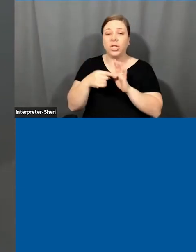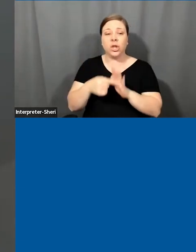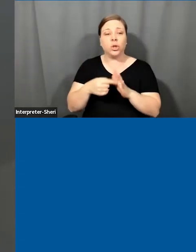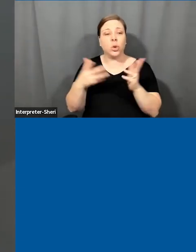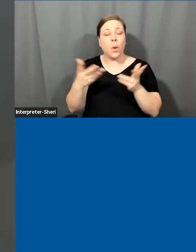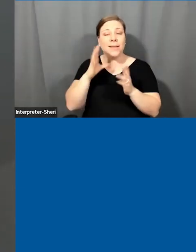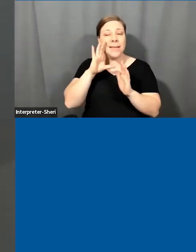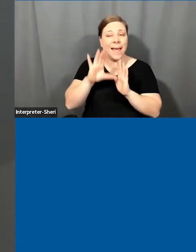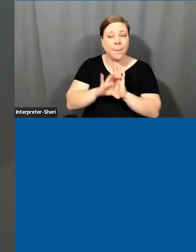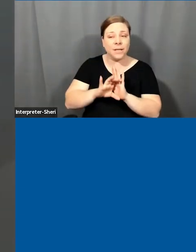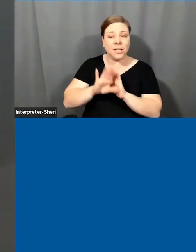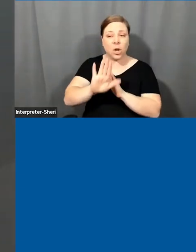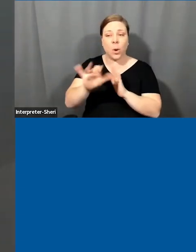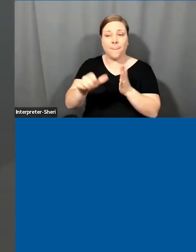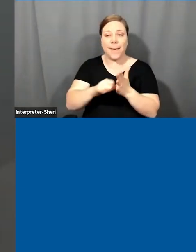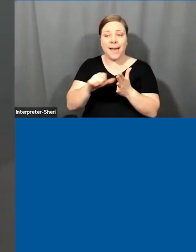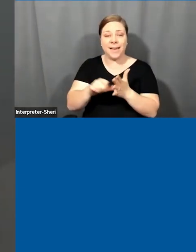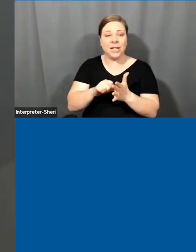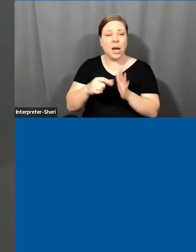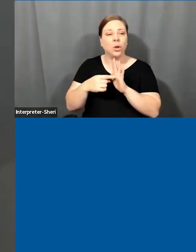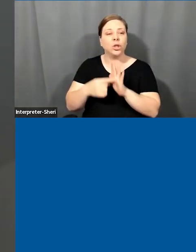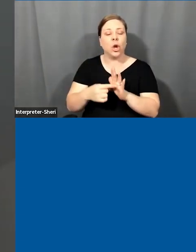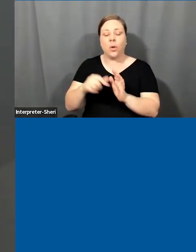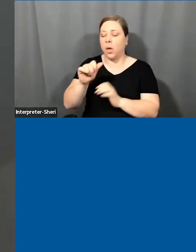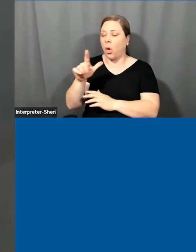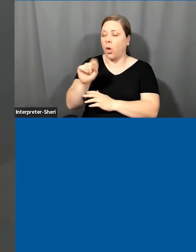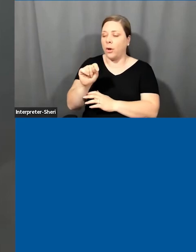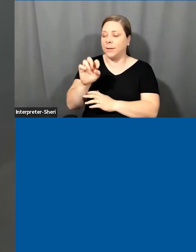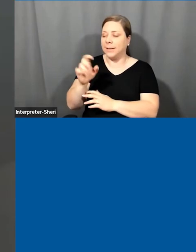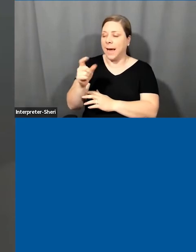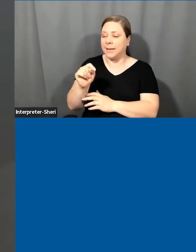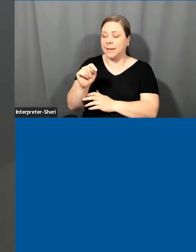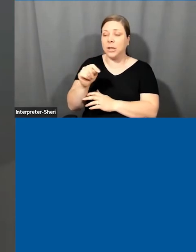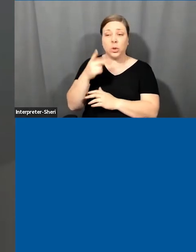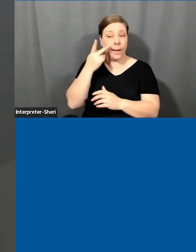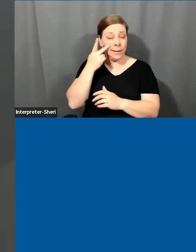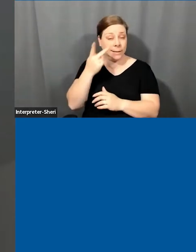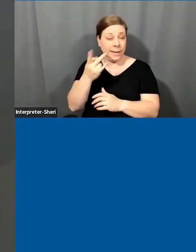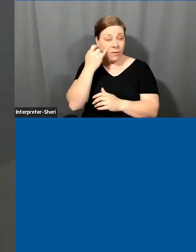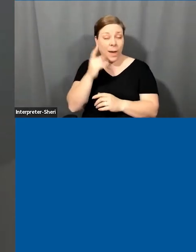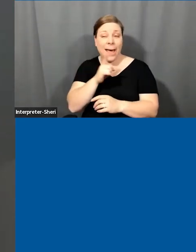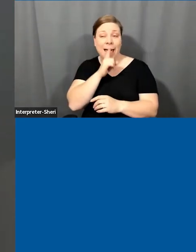on your page and expose what the alt text is, so that you can see if you've actually put the right alt text on it.